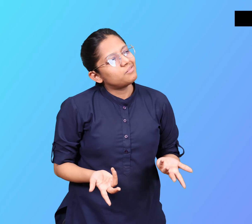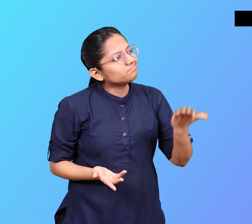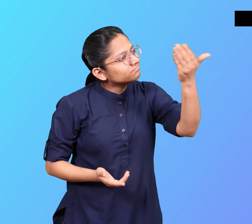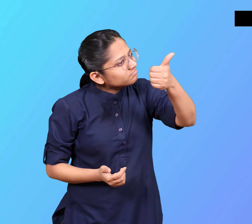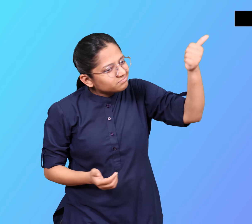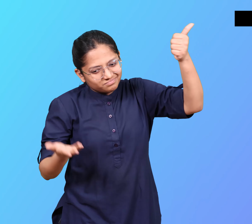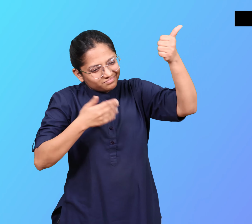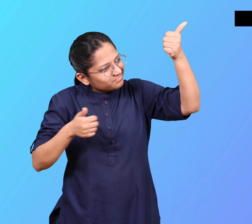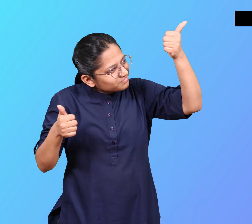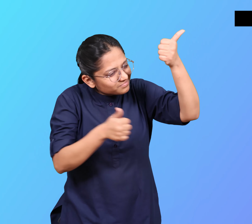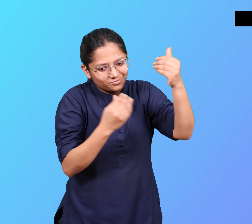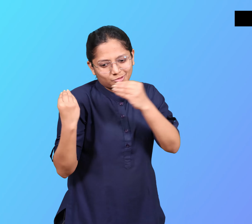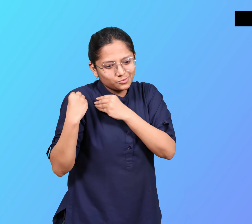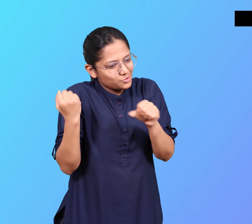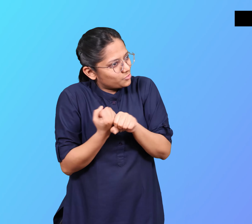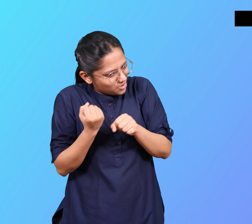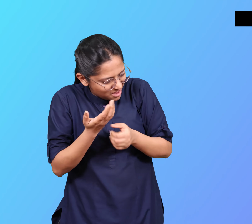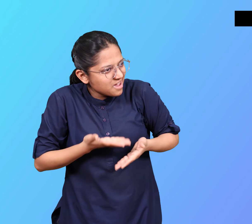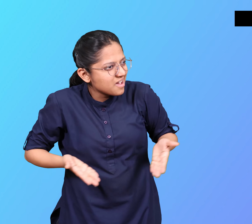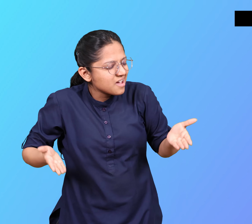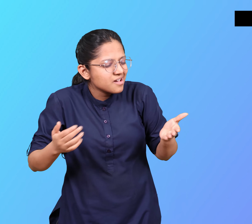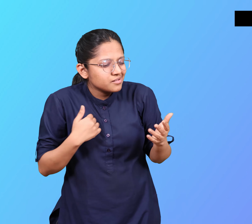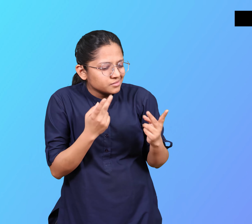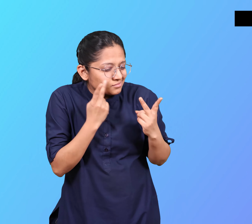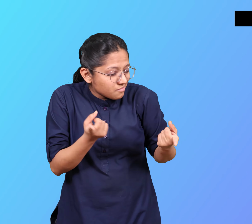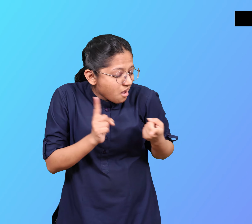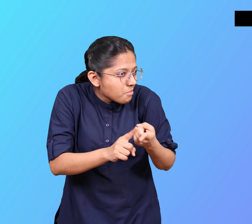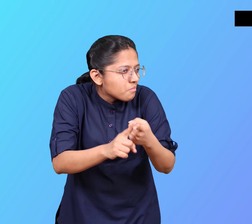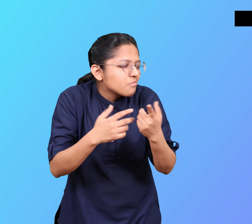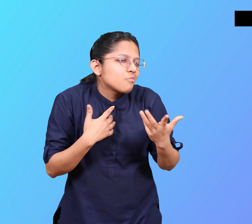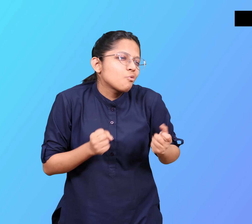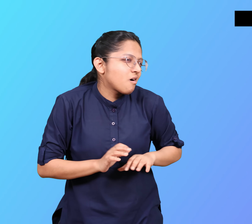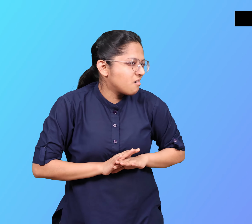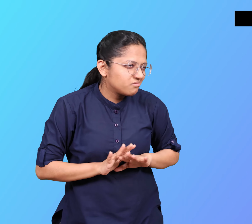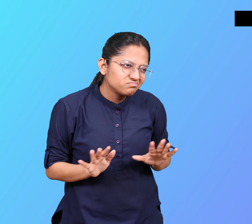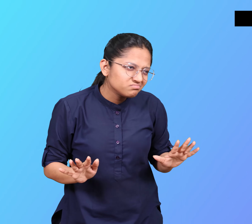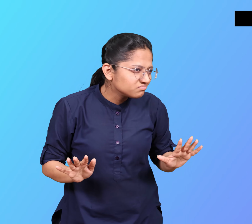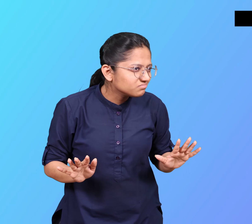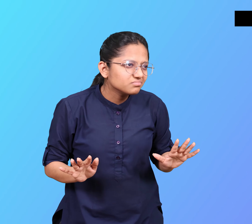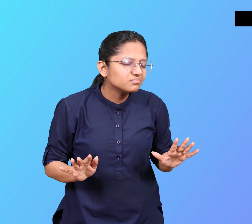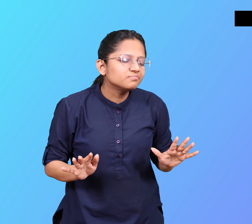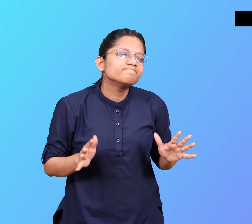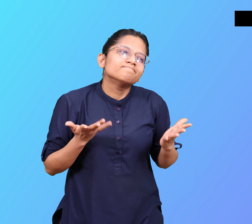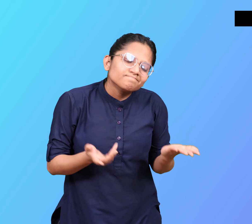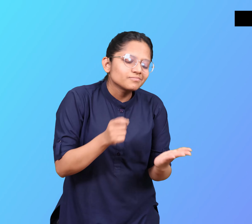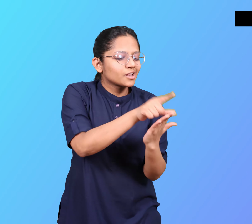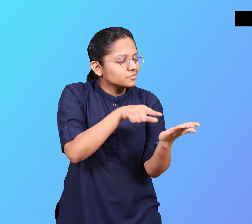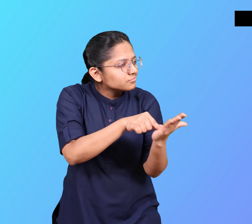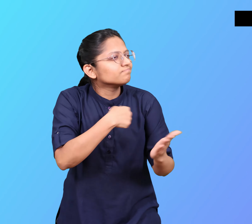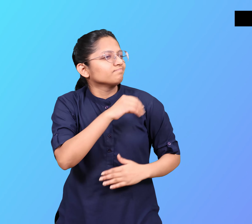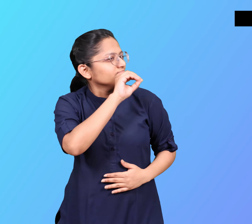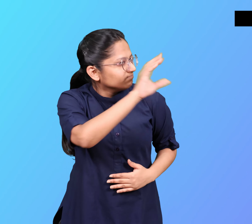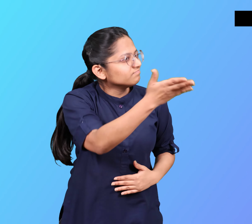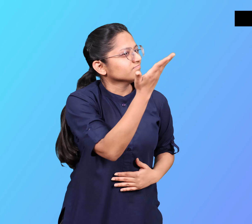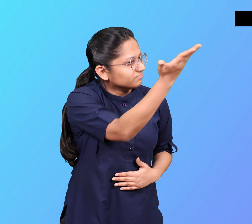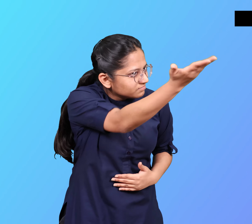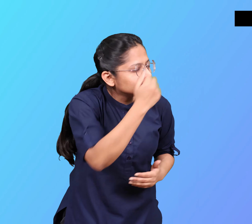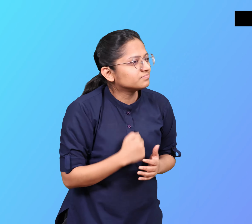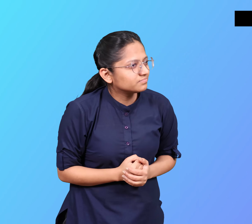We have a responsibility to the king. We don’t want to see this happen, so we are sending this letter to inform the king.